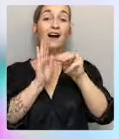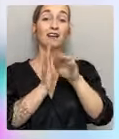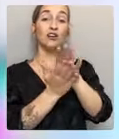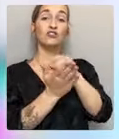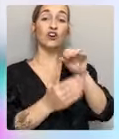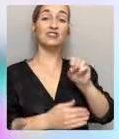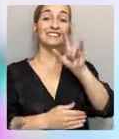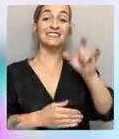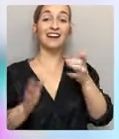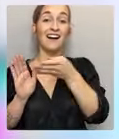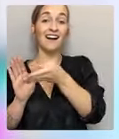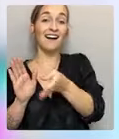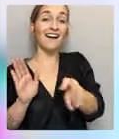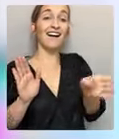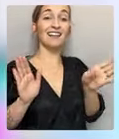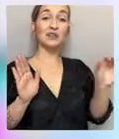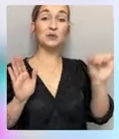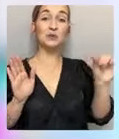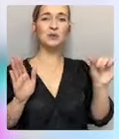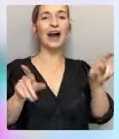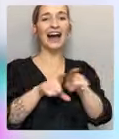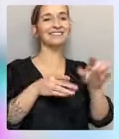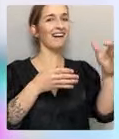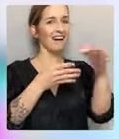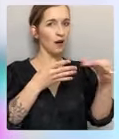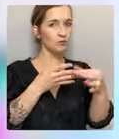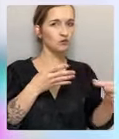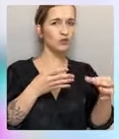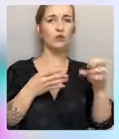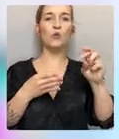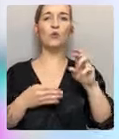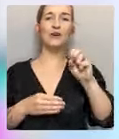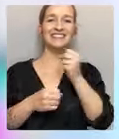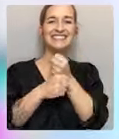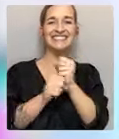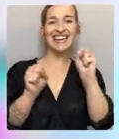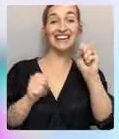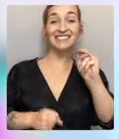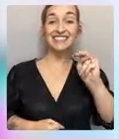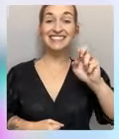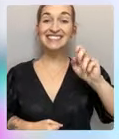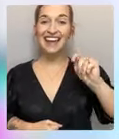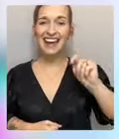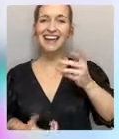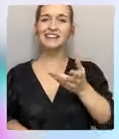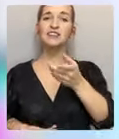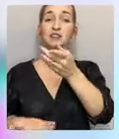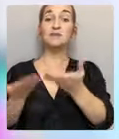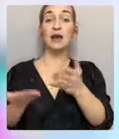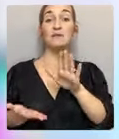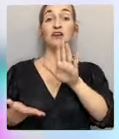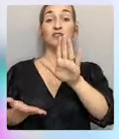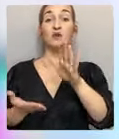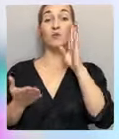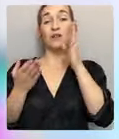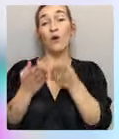modeling learner style tutorialization, even as optional or as a safety net, you might find your target audience